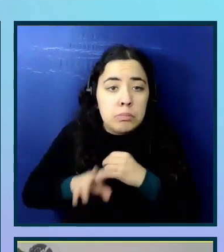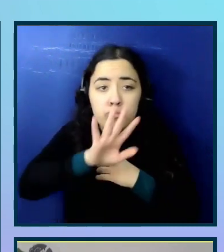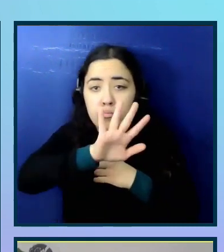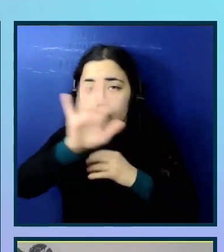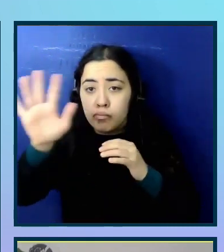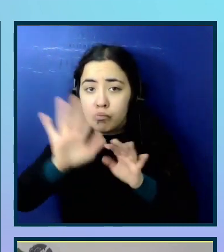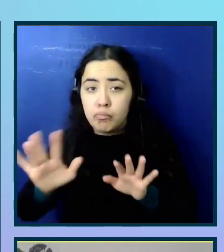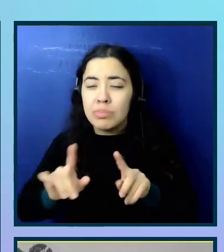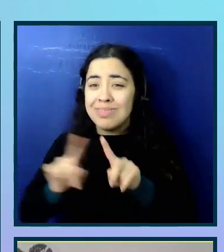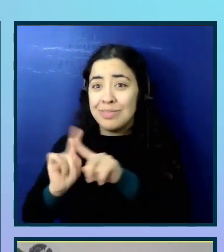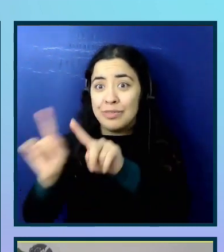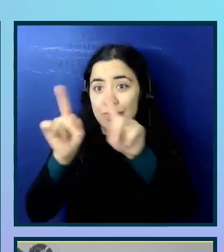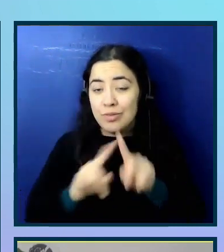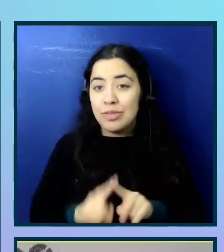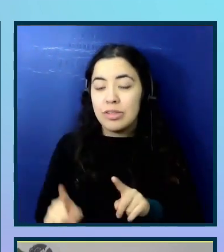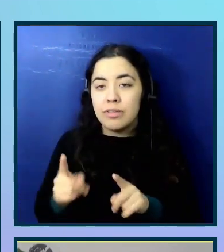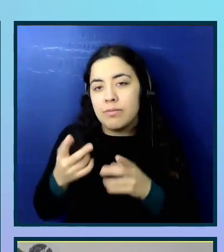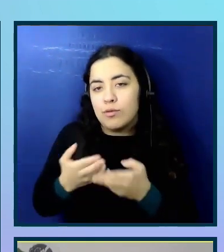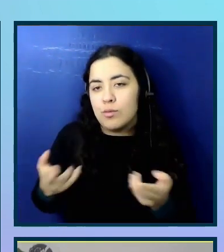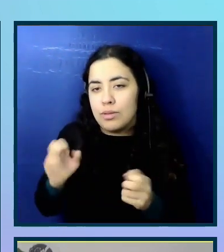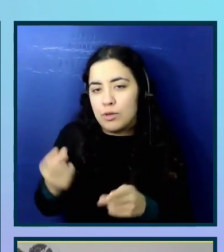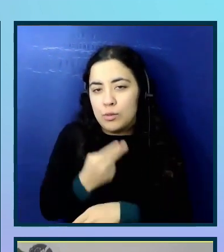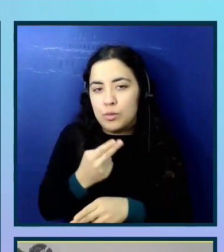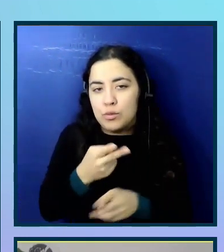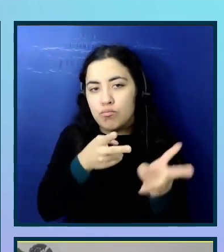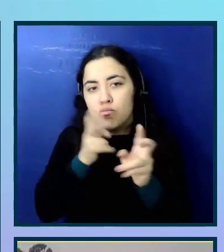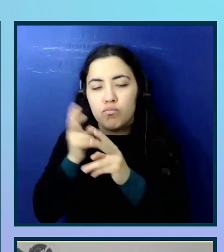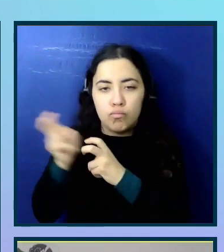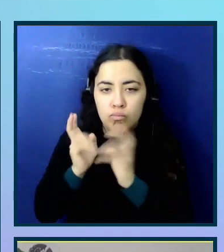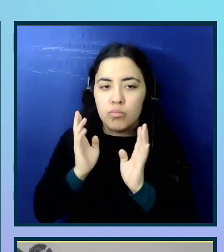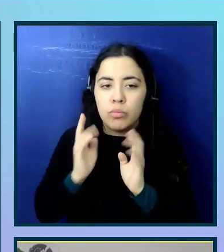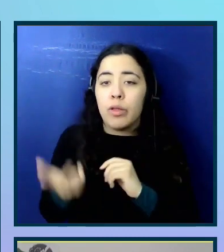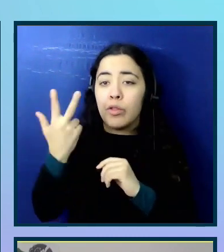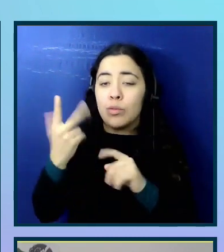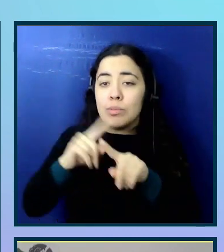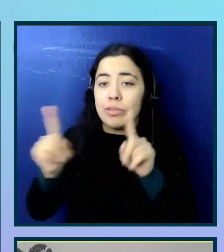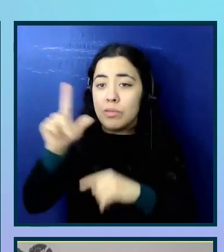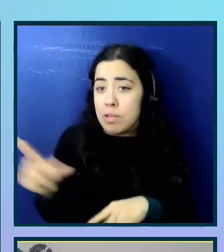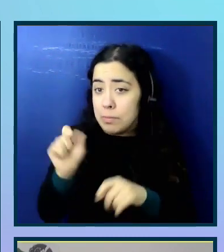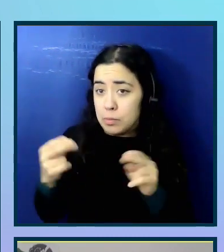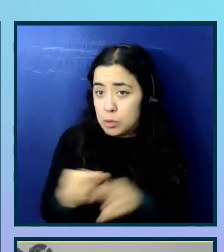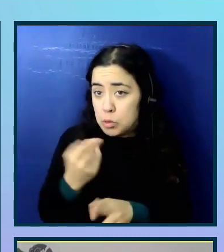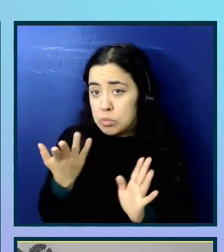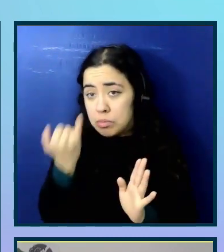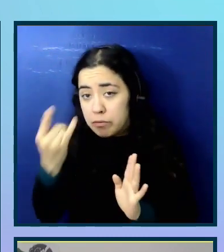So there's, I found three different library you can use if you want to document accessibility.